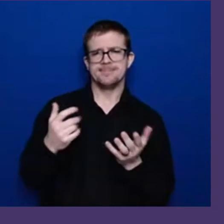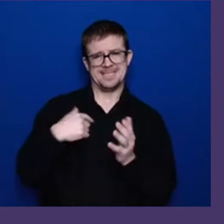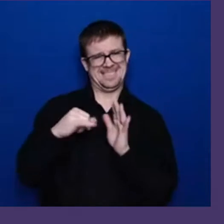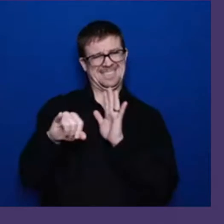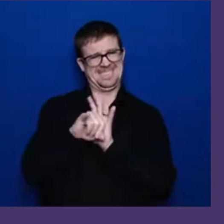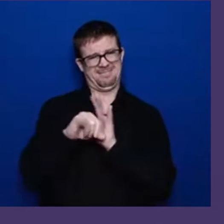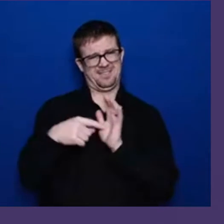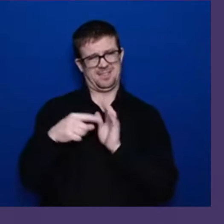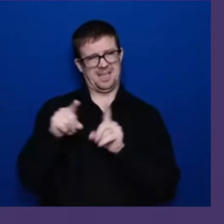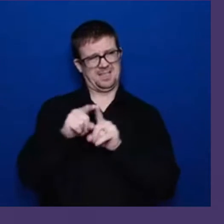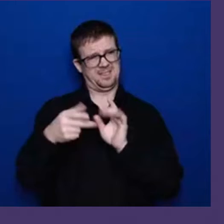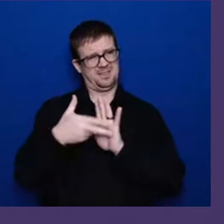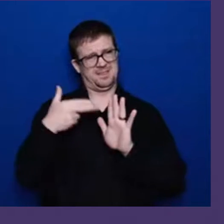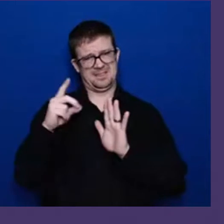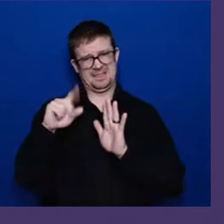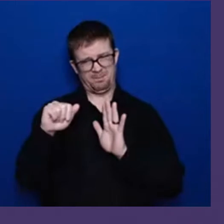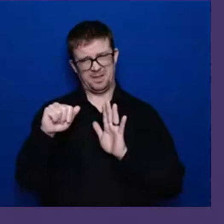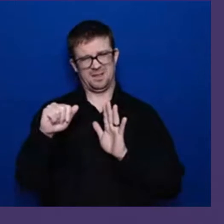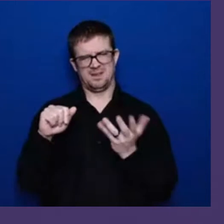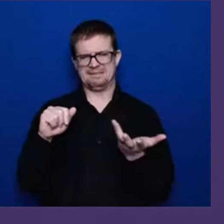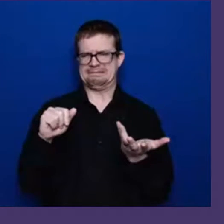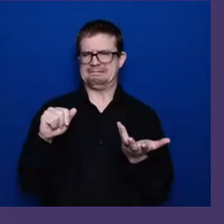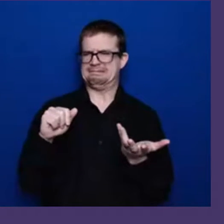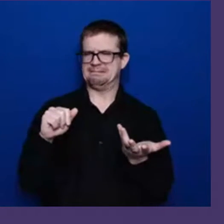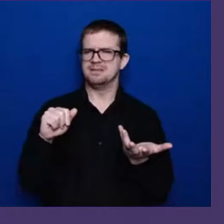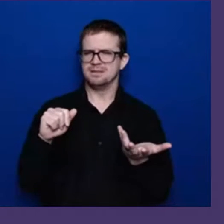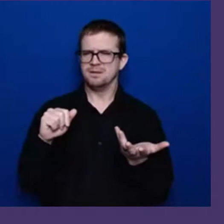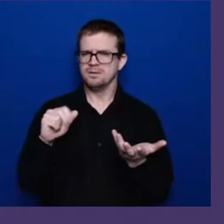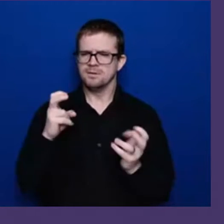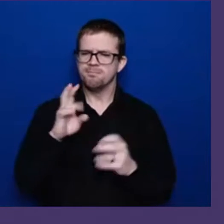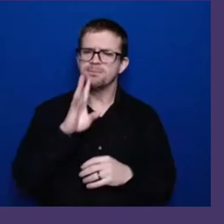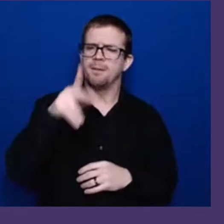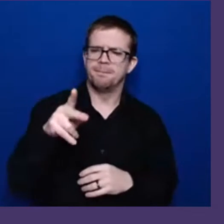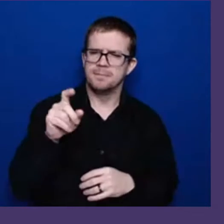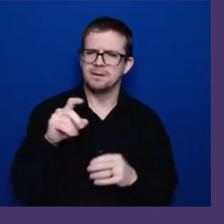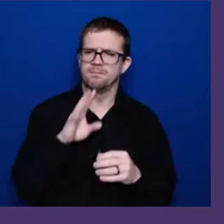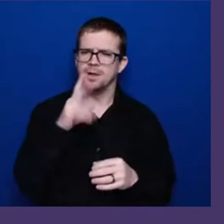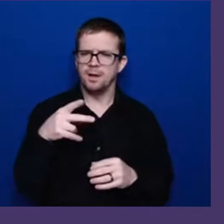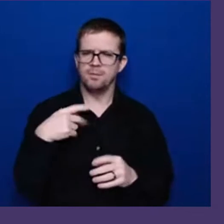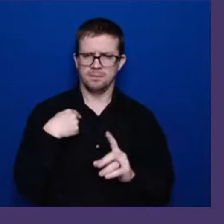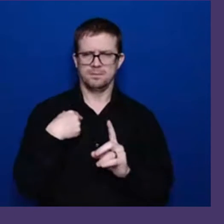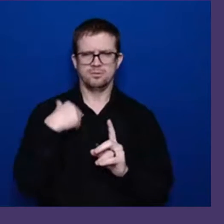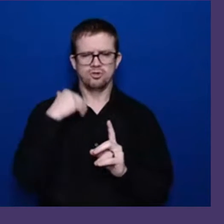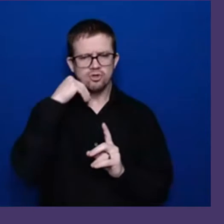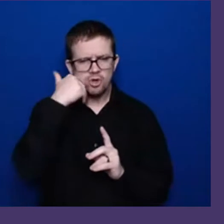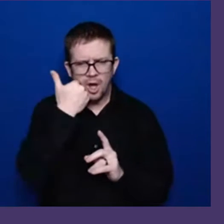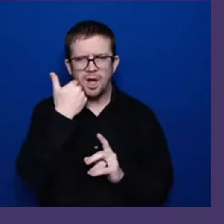I would shy about accommodations. I would shy back about being